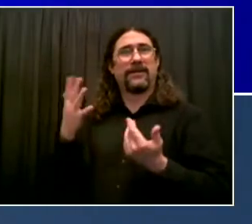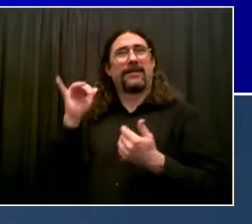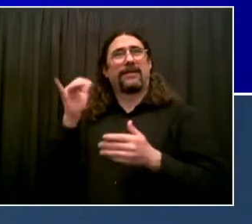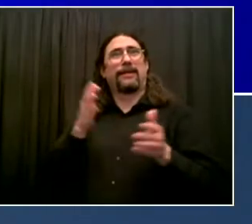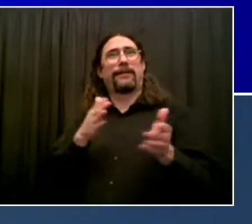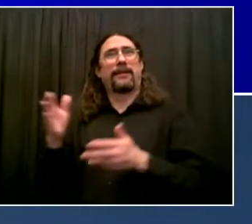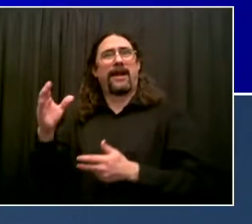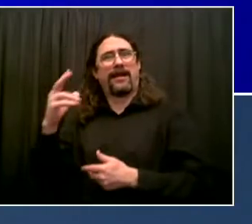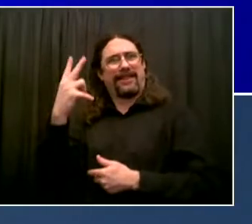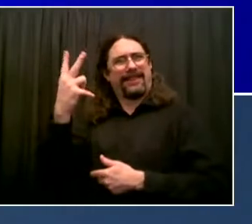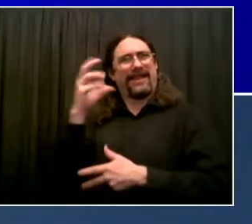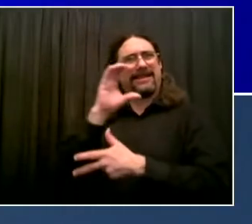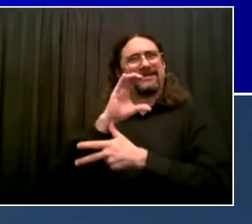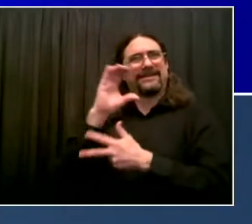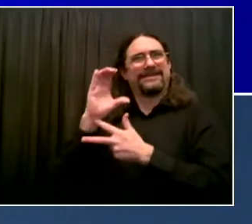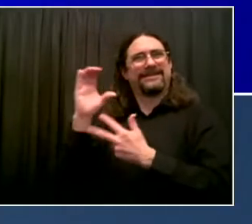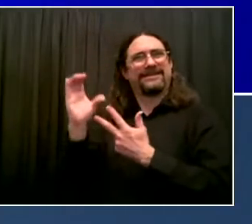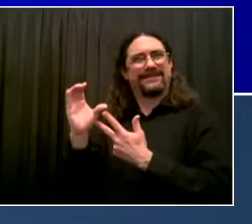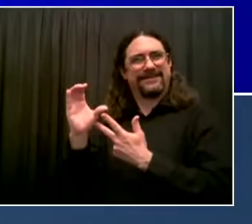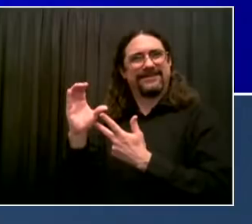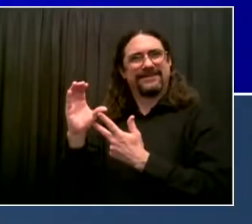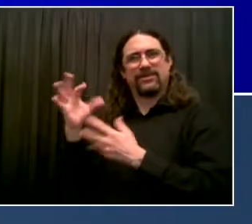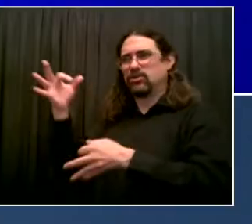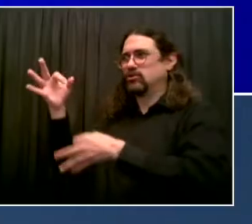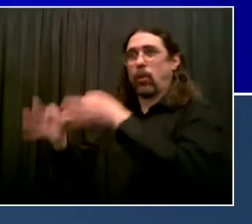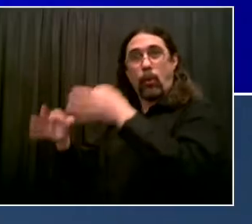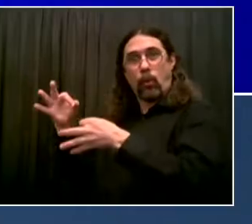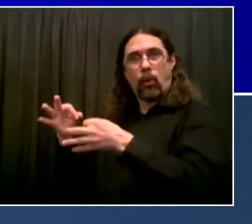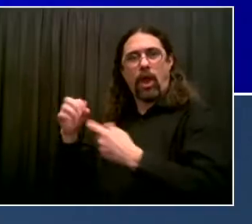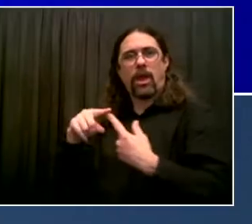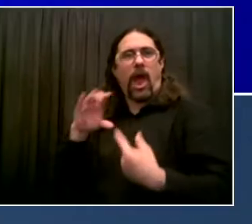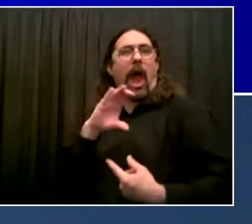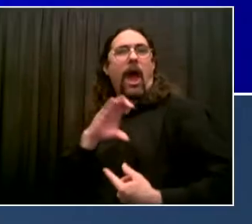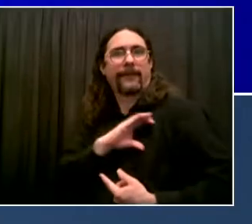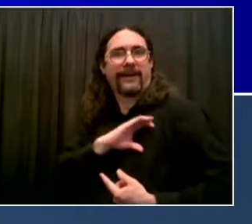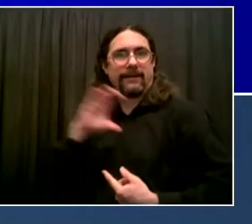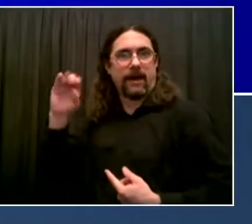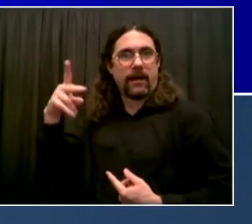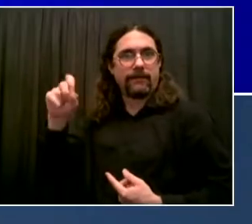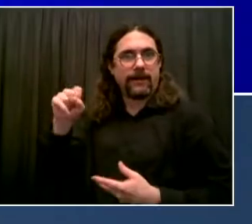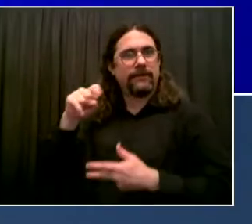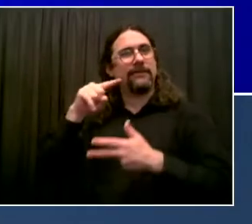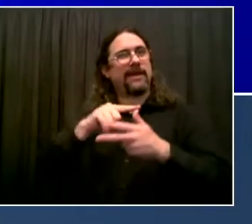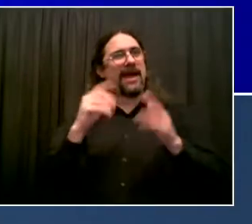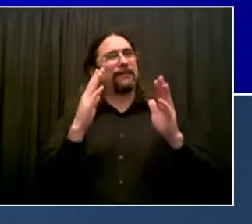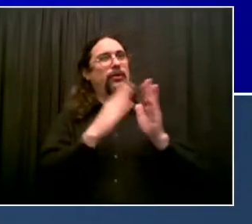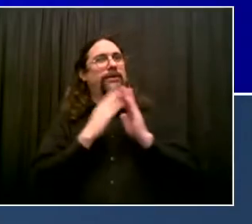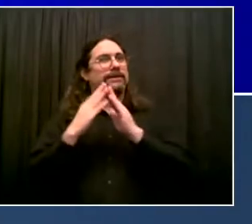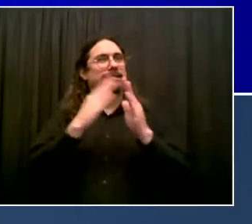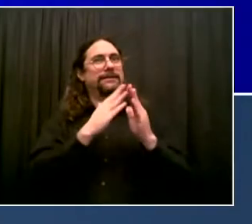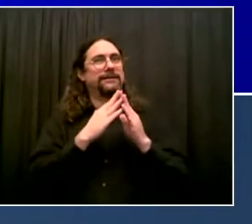THESE WILL BE TRANSCENDED. I'M ABSOLUTELY CONVINCED. WE CAN GO FURTHER. WE NEED THE STATE OF NEW YORK TO